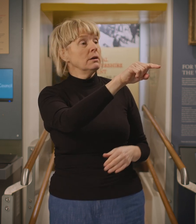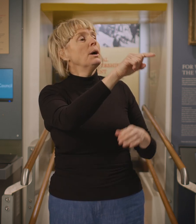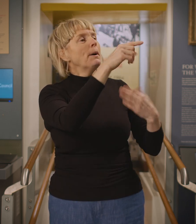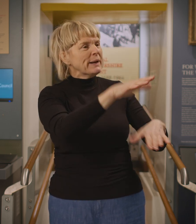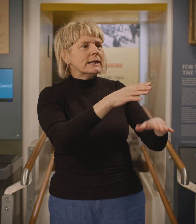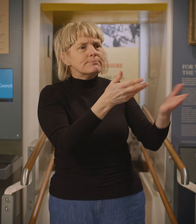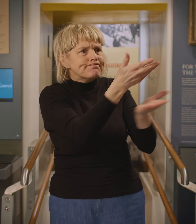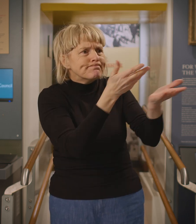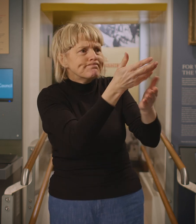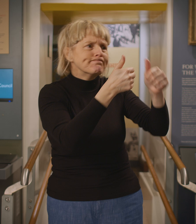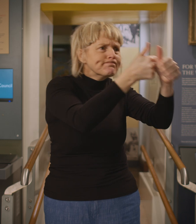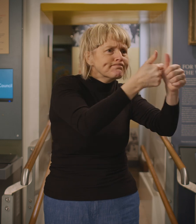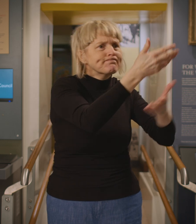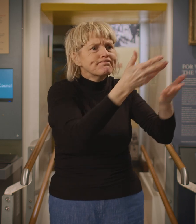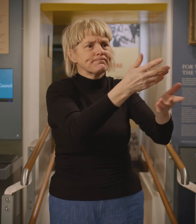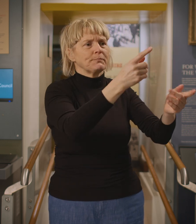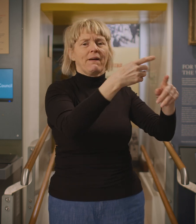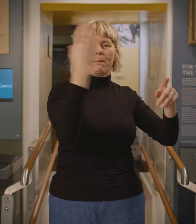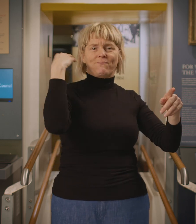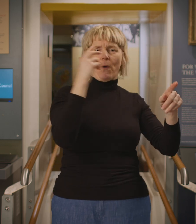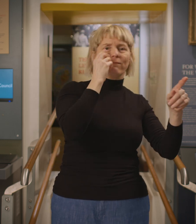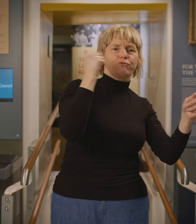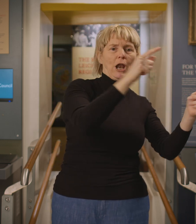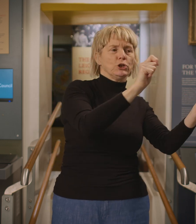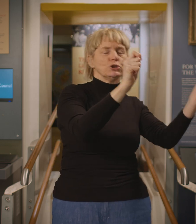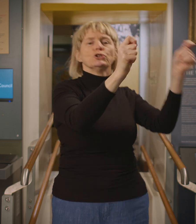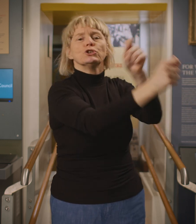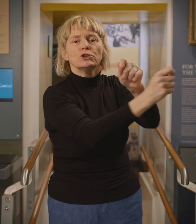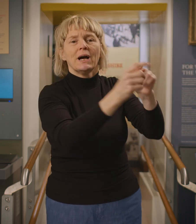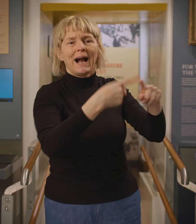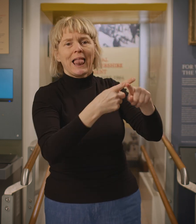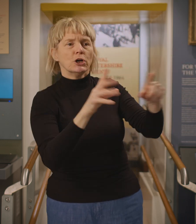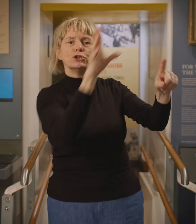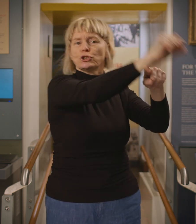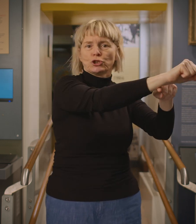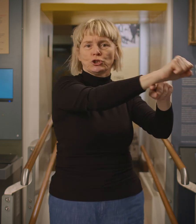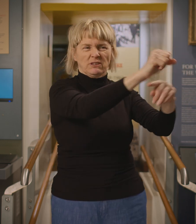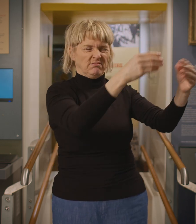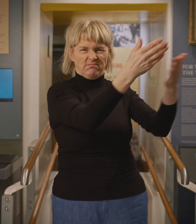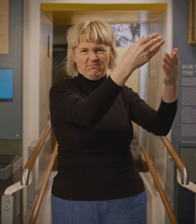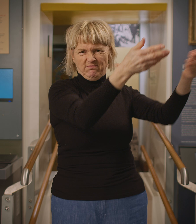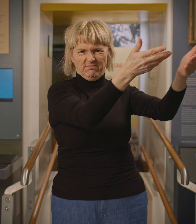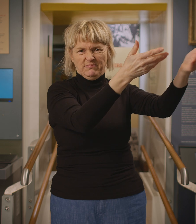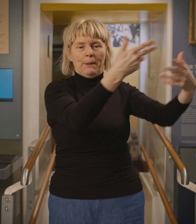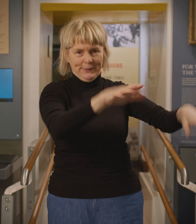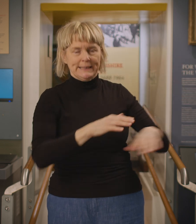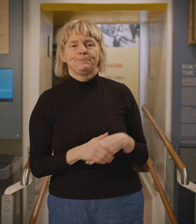which saw the sovereignty of Canada transferred from the French to the English.